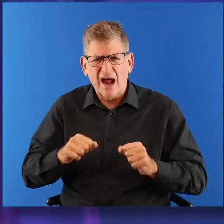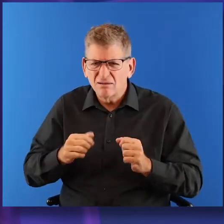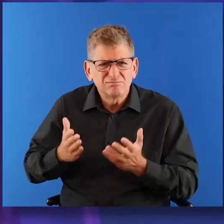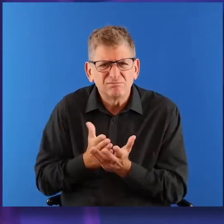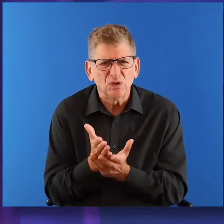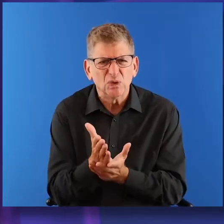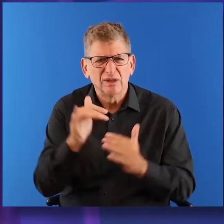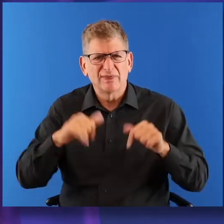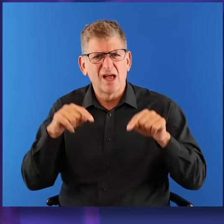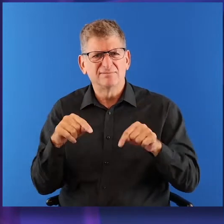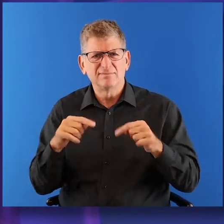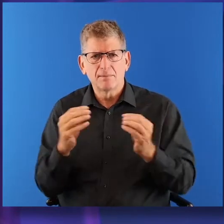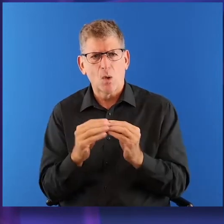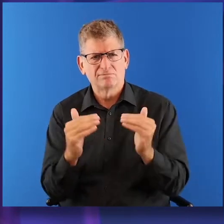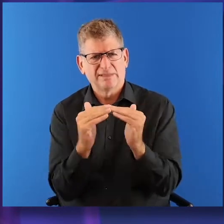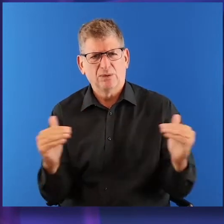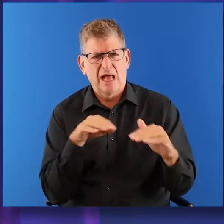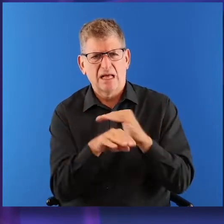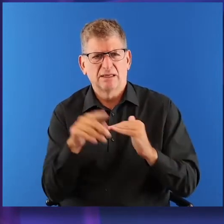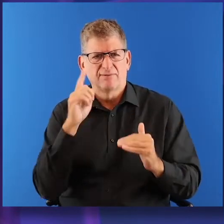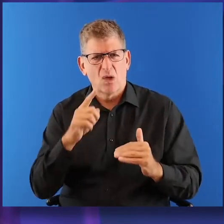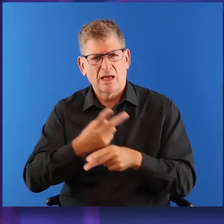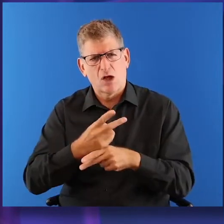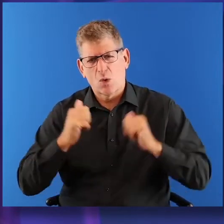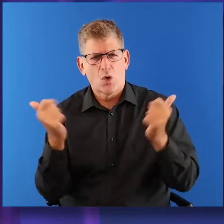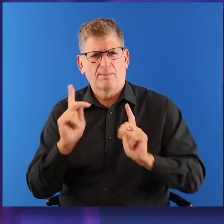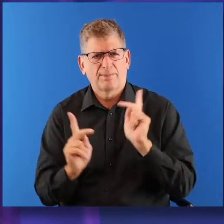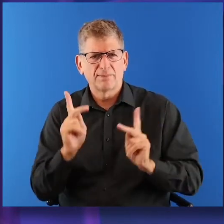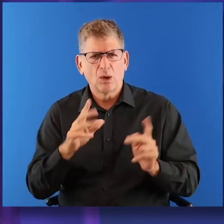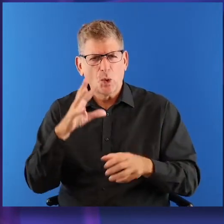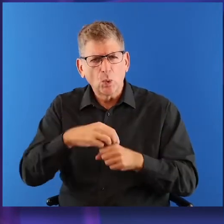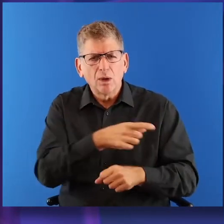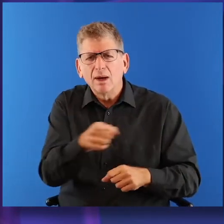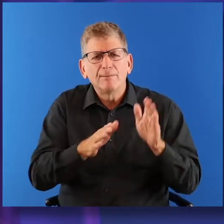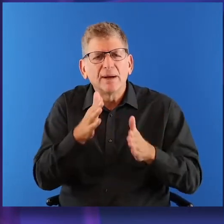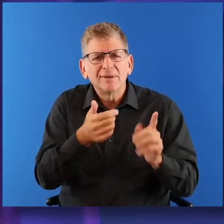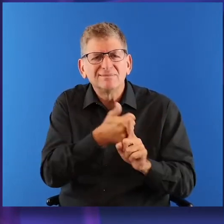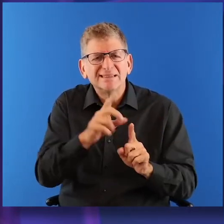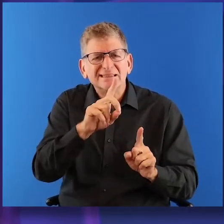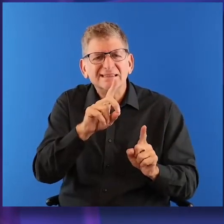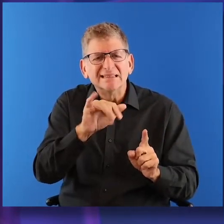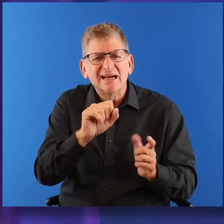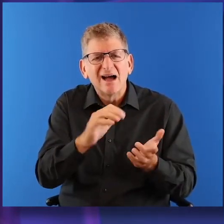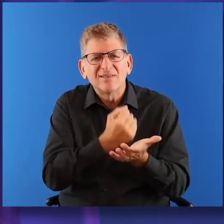Greg Moore, Corporate Vice President of Microsoft Health, and Joe Pietro, Executive